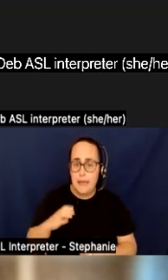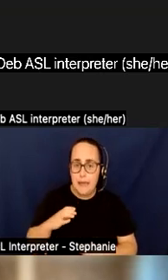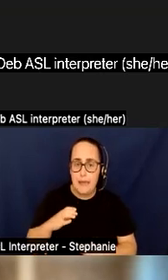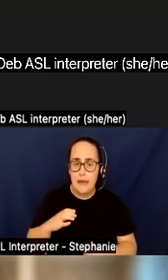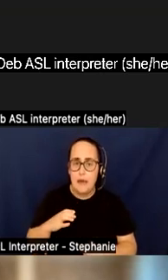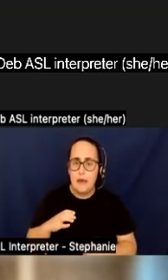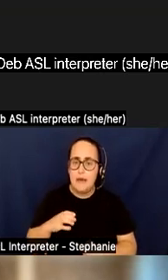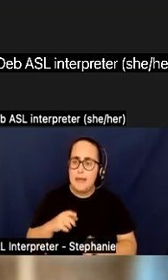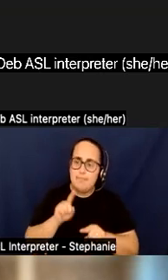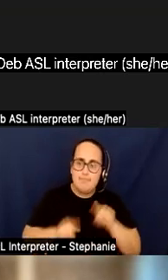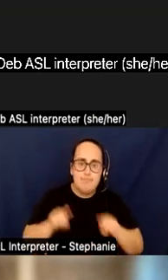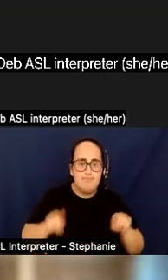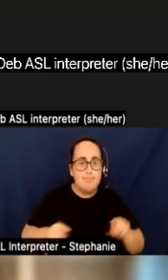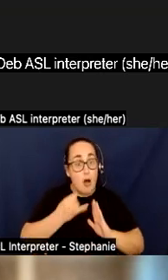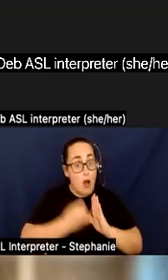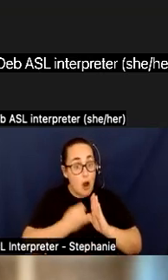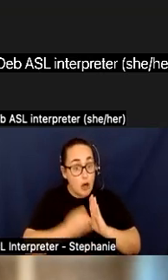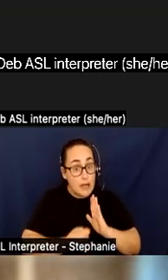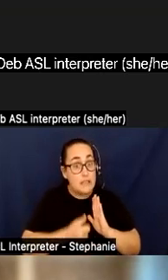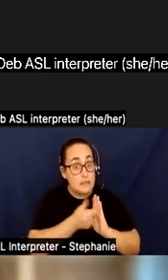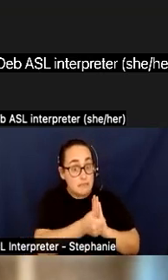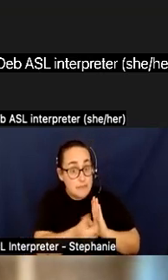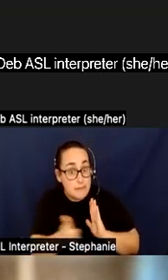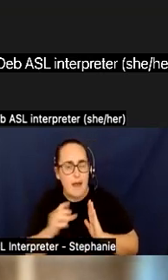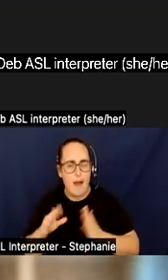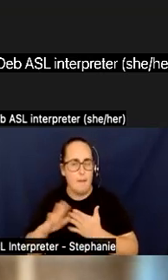membership of the assessment committee is chosen through public nominations